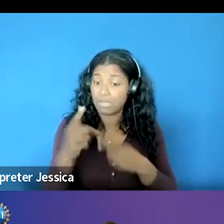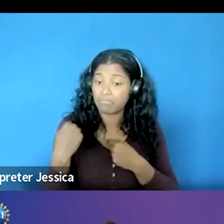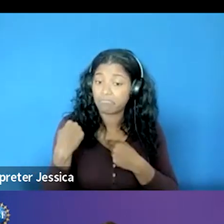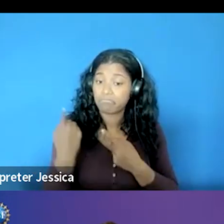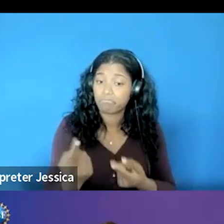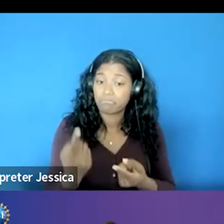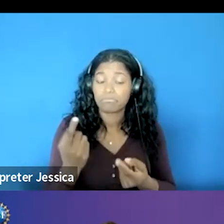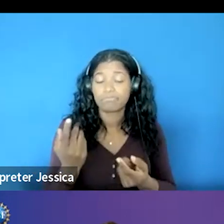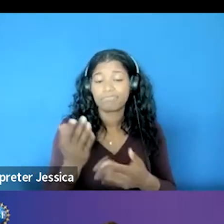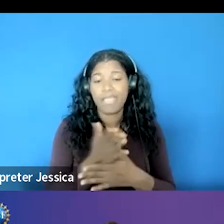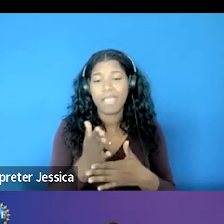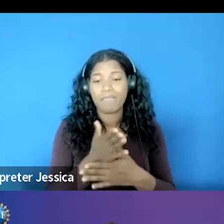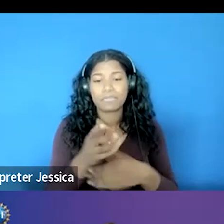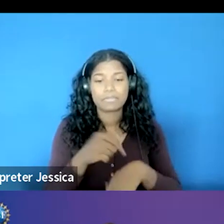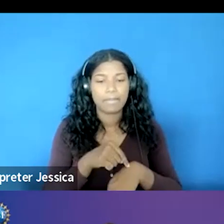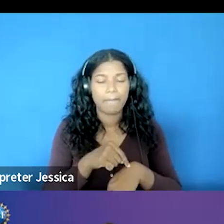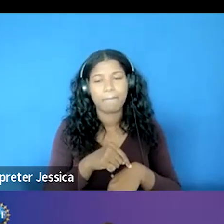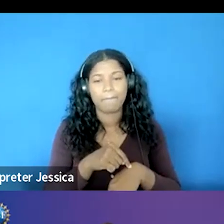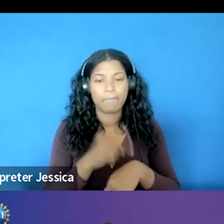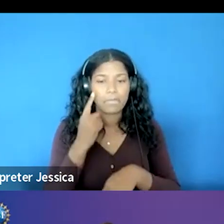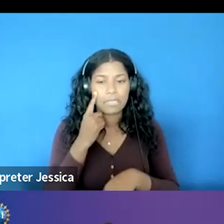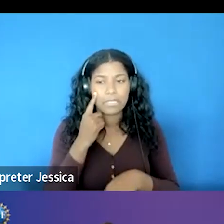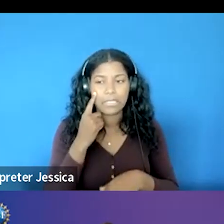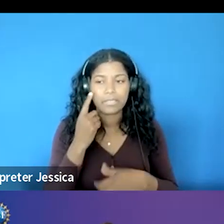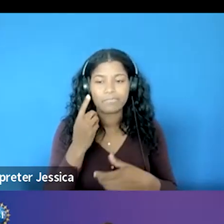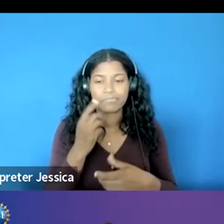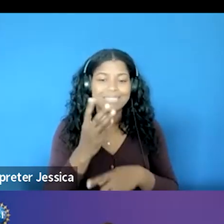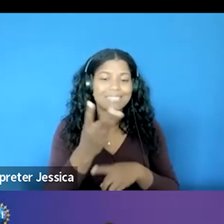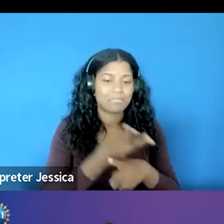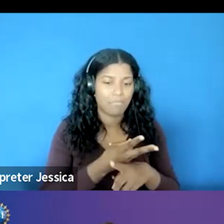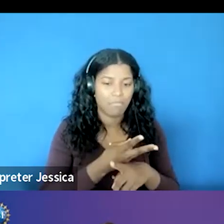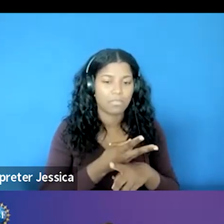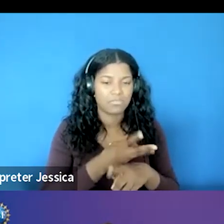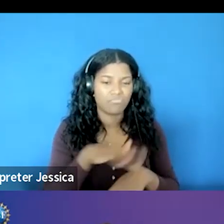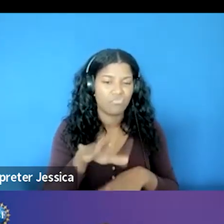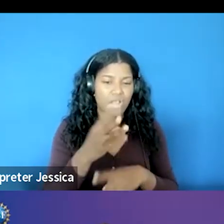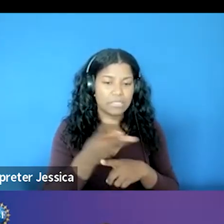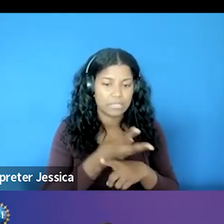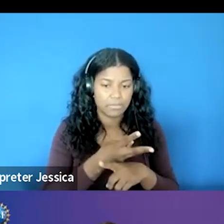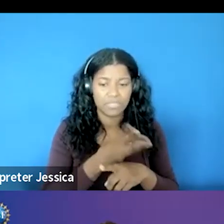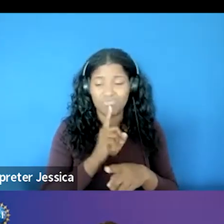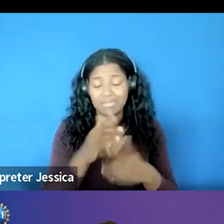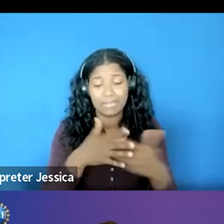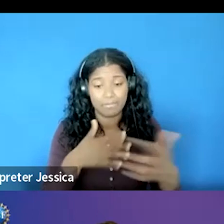The average time to decision I think that was mentioned in the presentation is about six months. So really it doesn't matter.